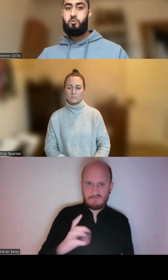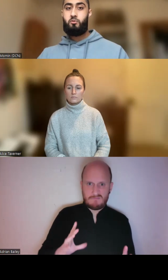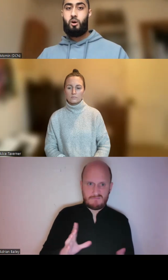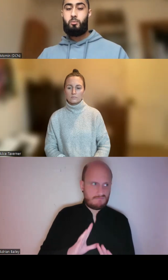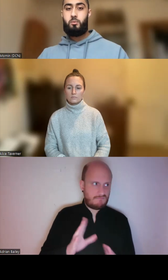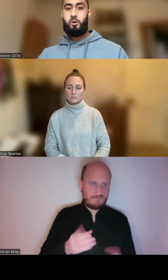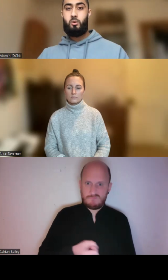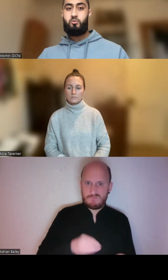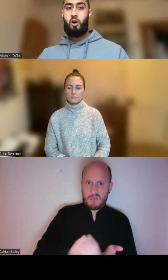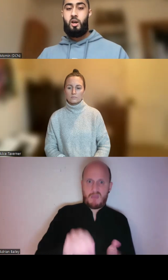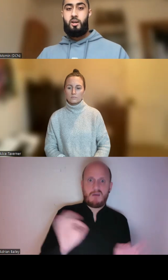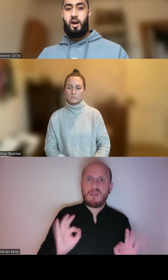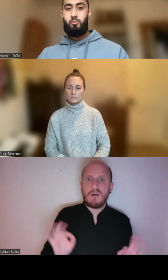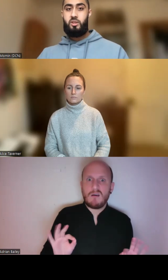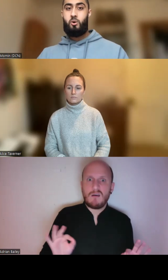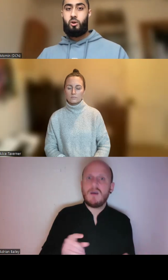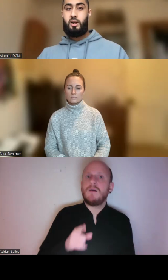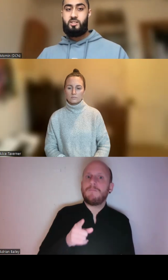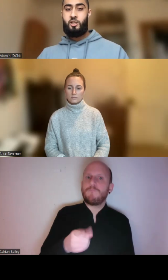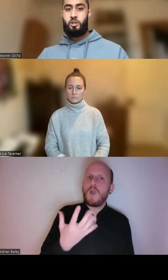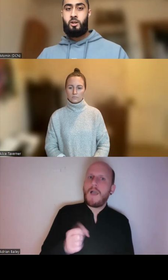If you've got people, or you've got time within your organization,